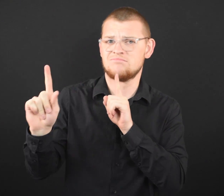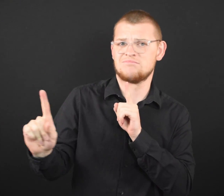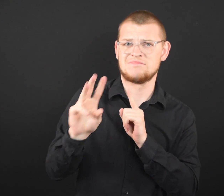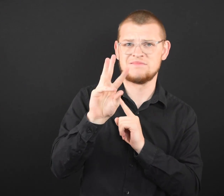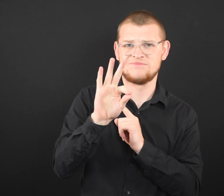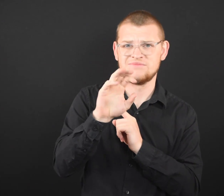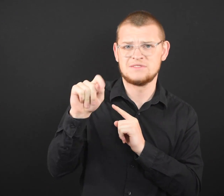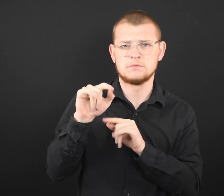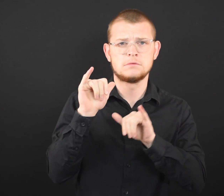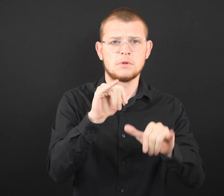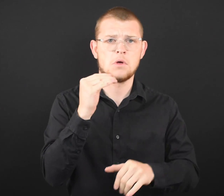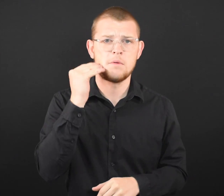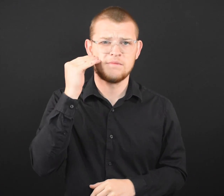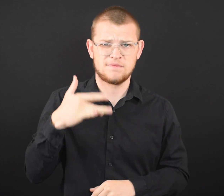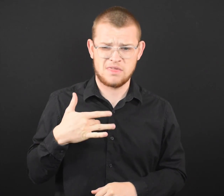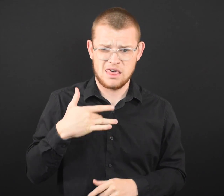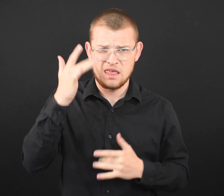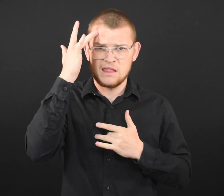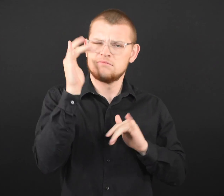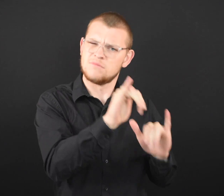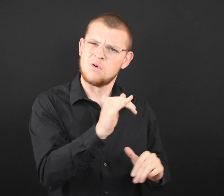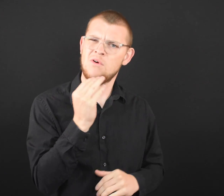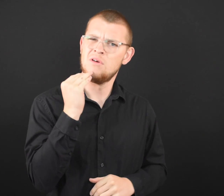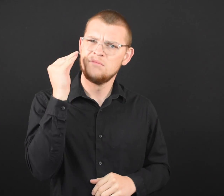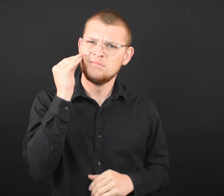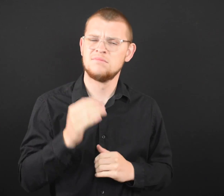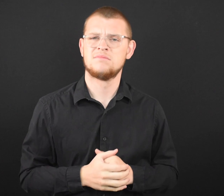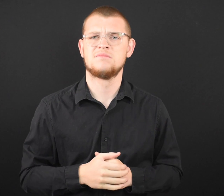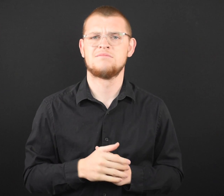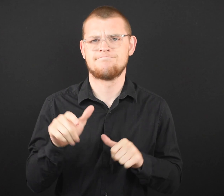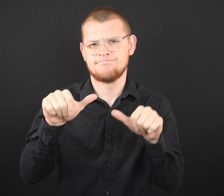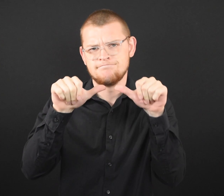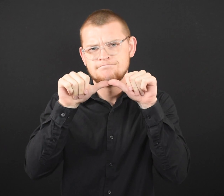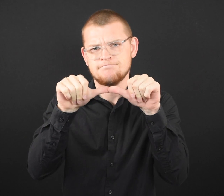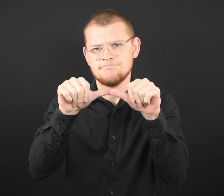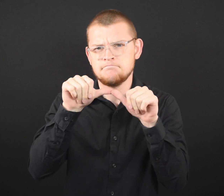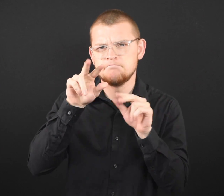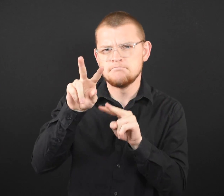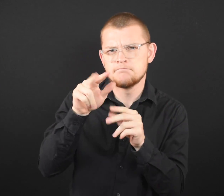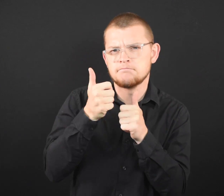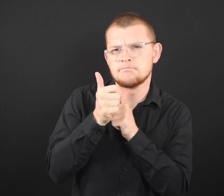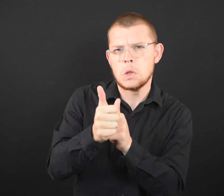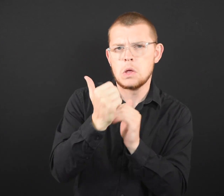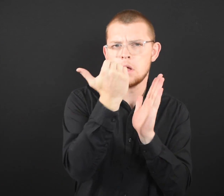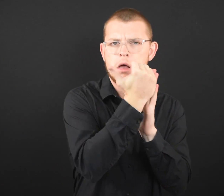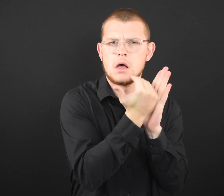stay 6 feet from others, and stay home if you feel sick. Continue to follow guidance at your